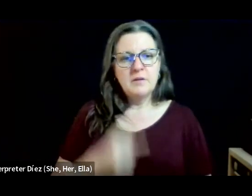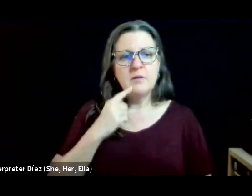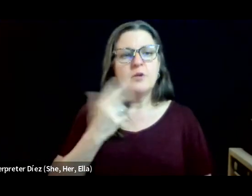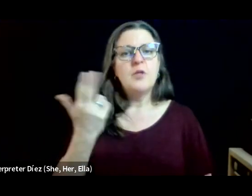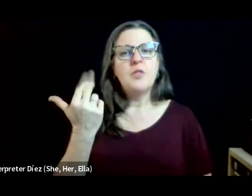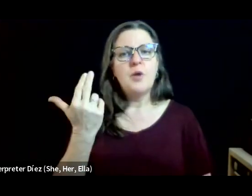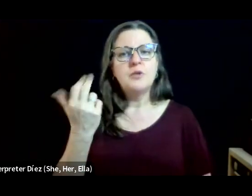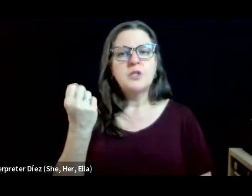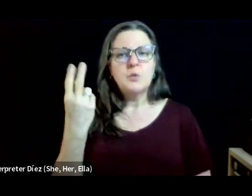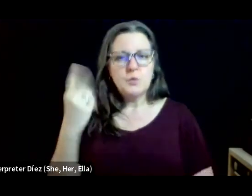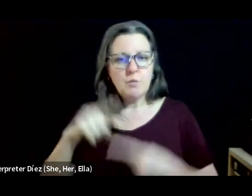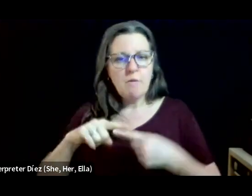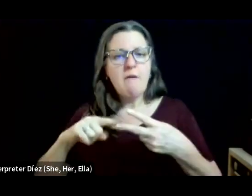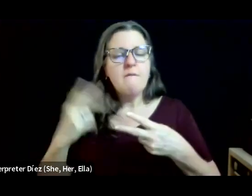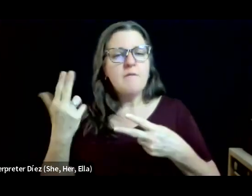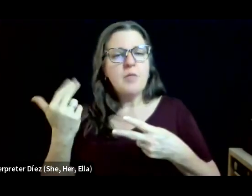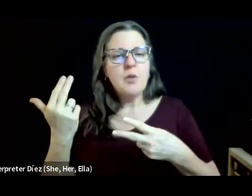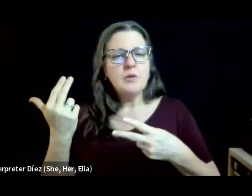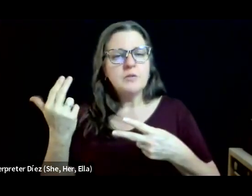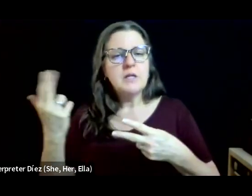Which ones were that again?